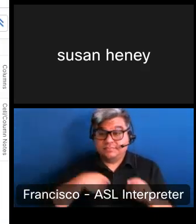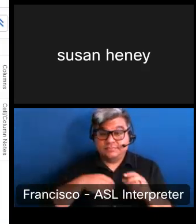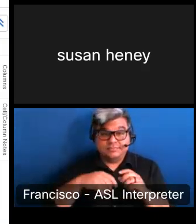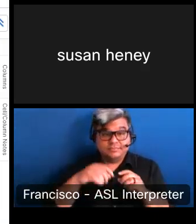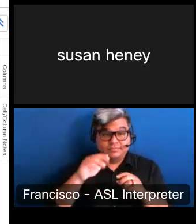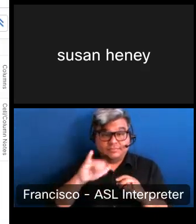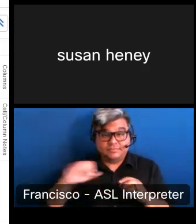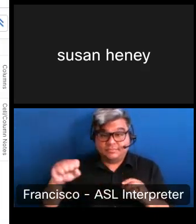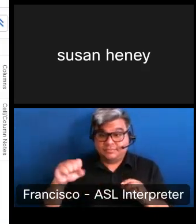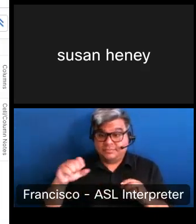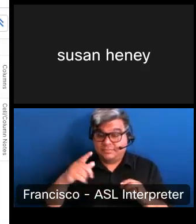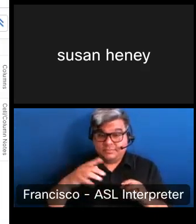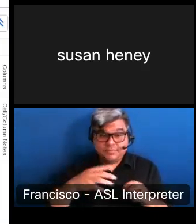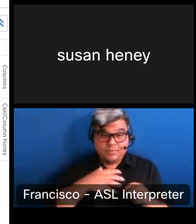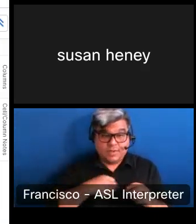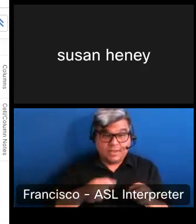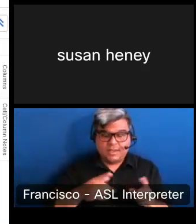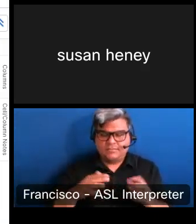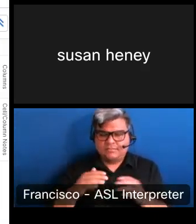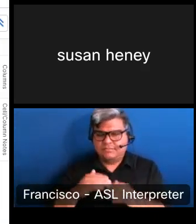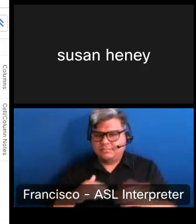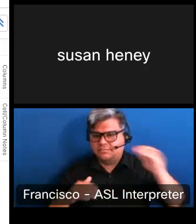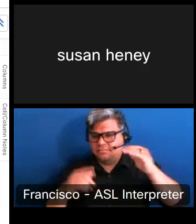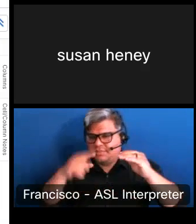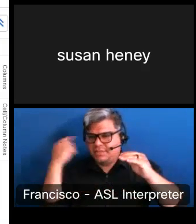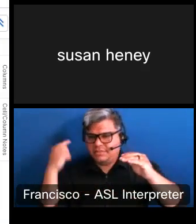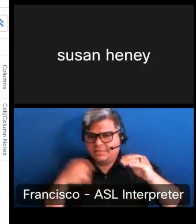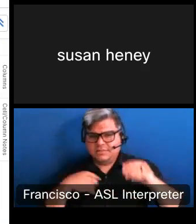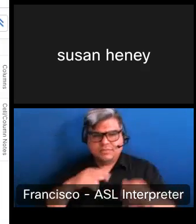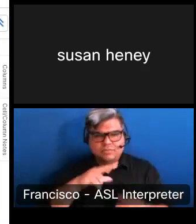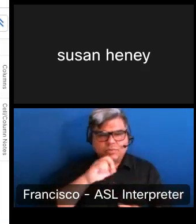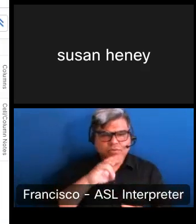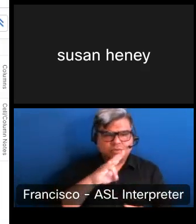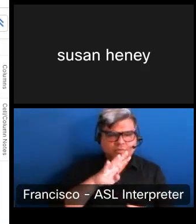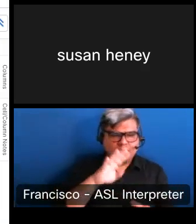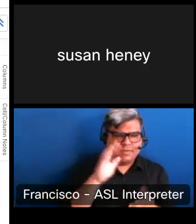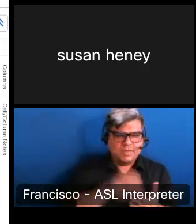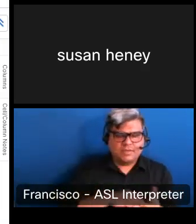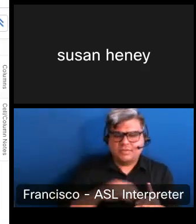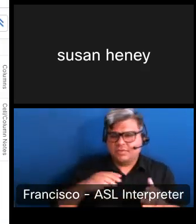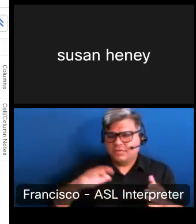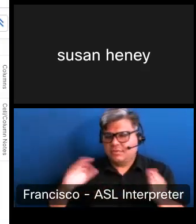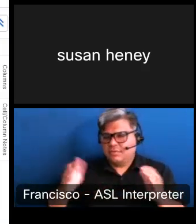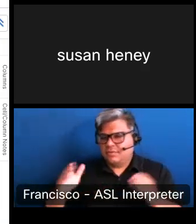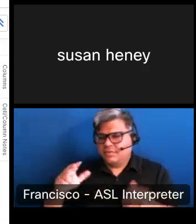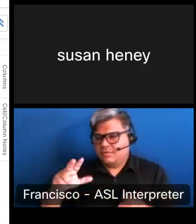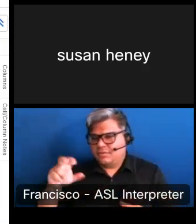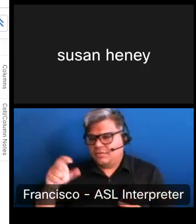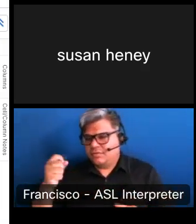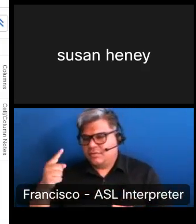exceed the population of Blacks, 374,000 as opposed to 311,000 for the Black population.